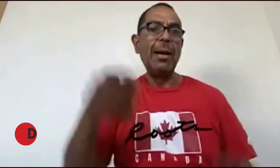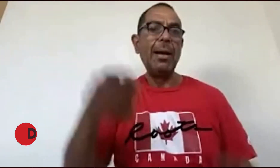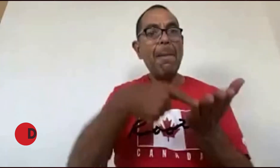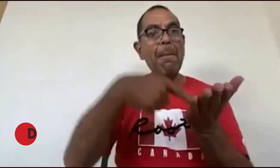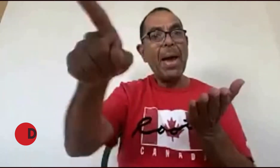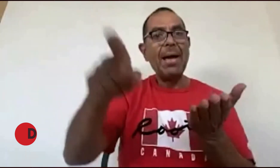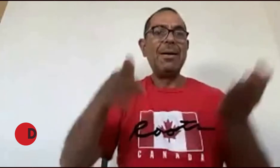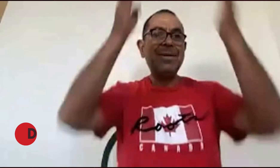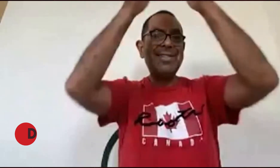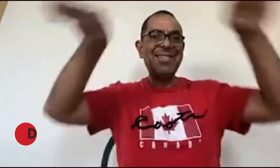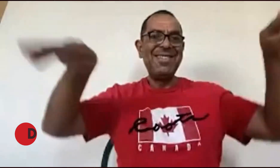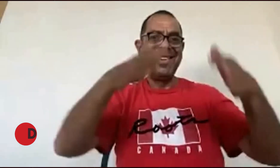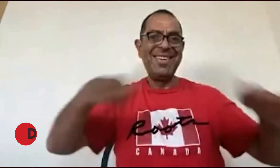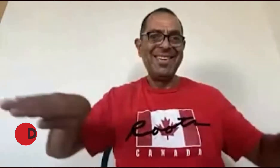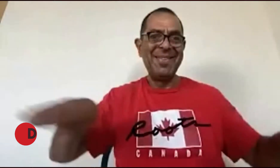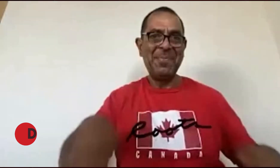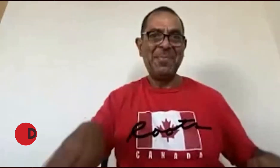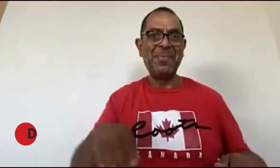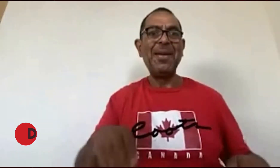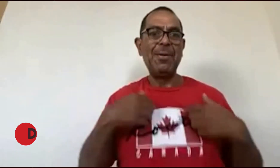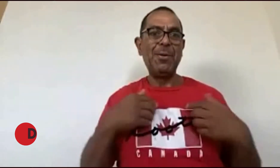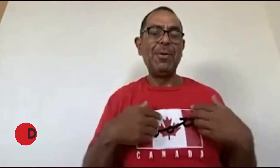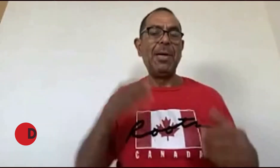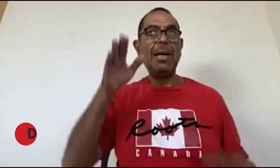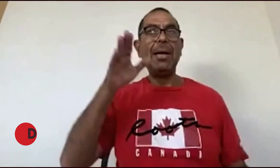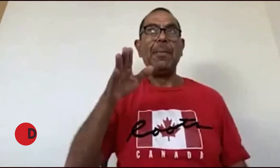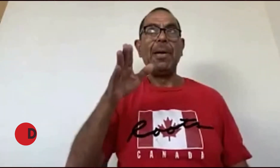My parents bought a Christmas tree.